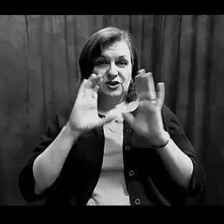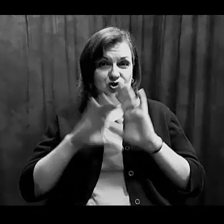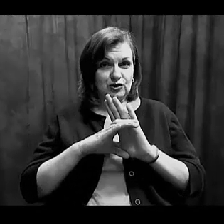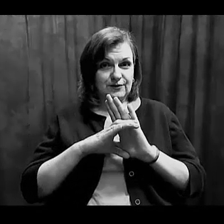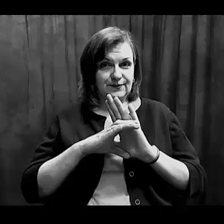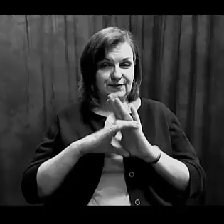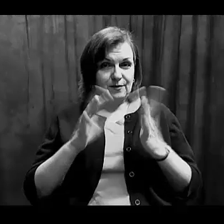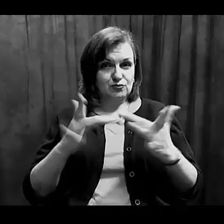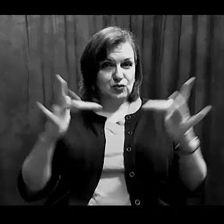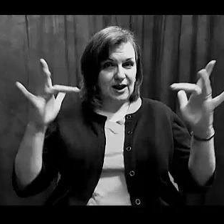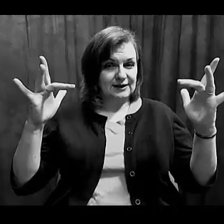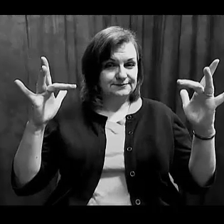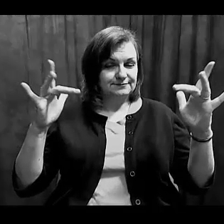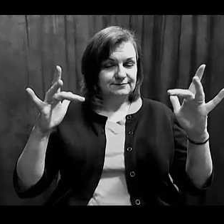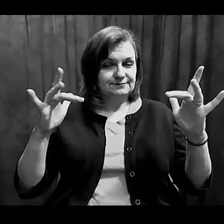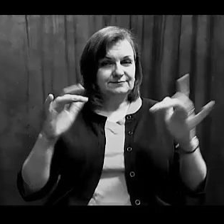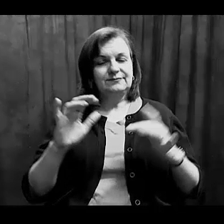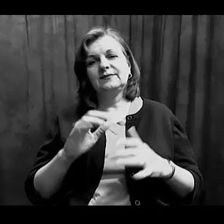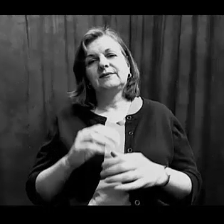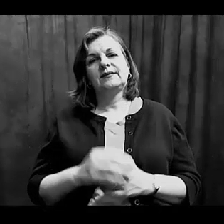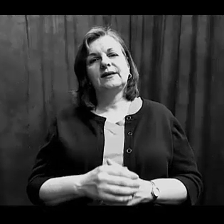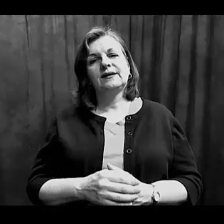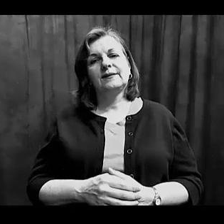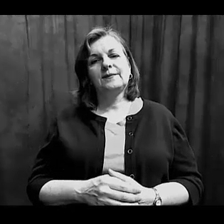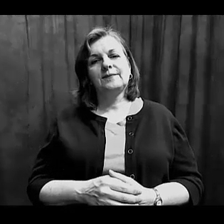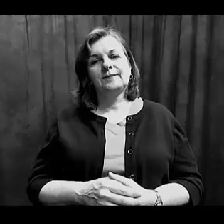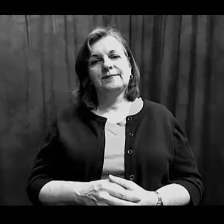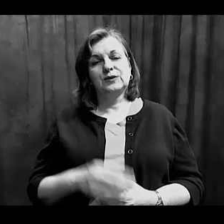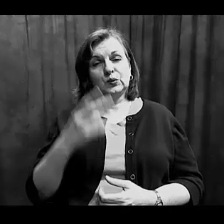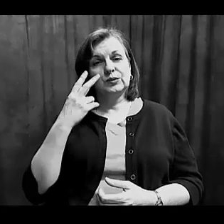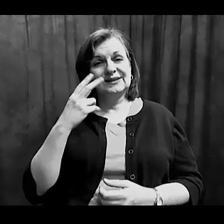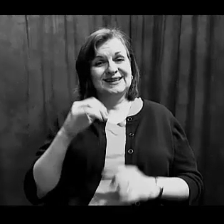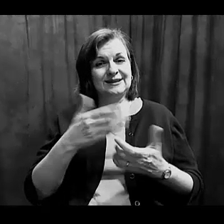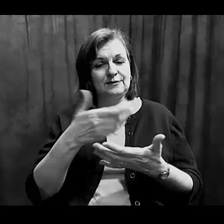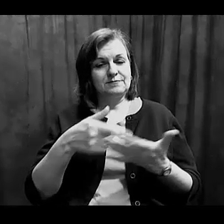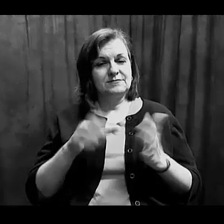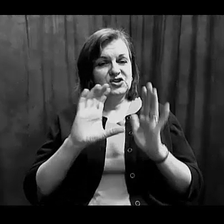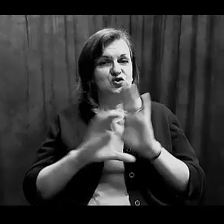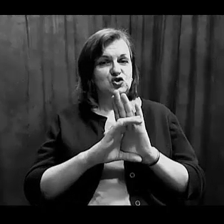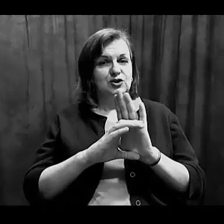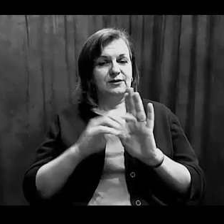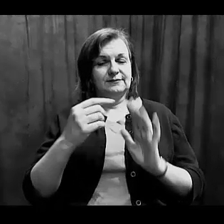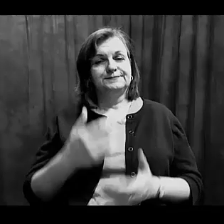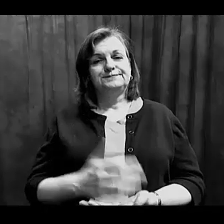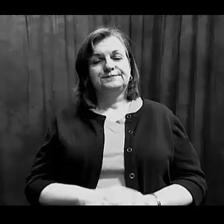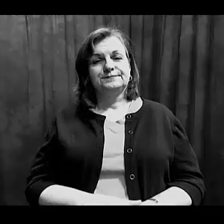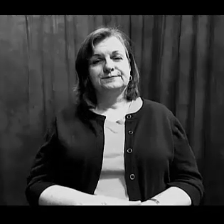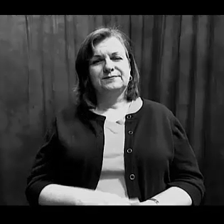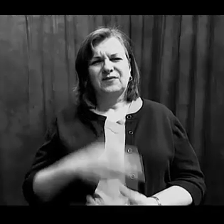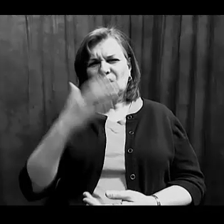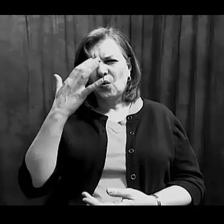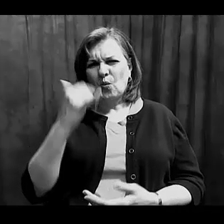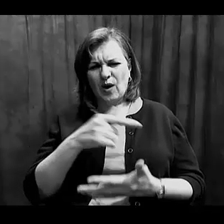bright spaces here - here - here